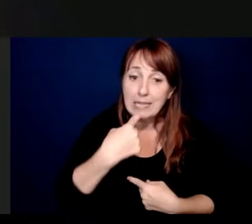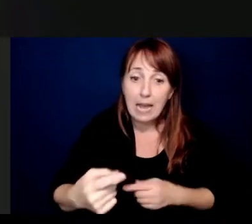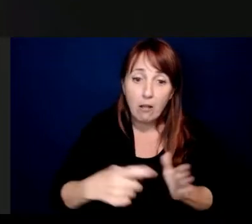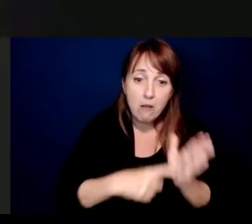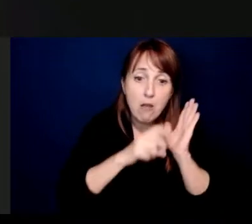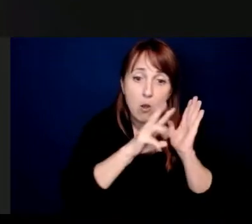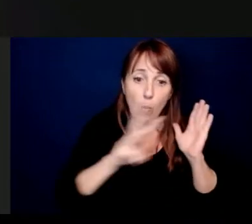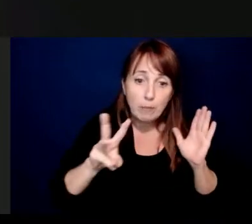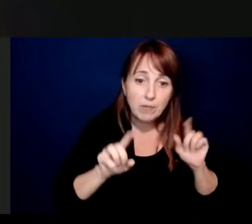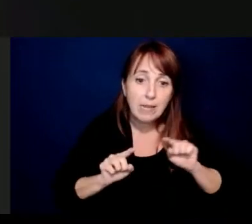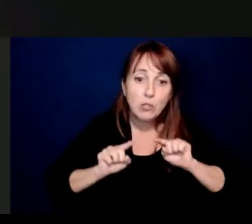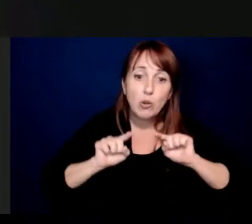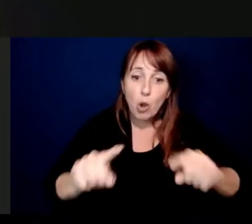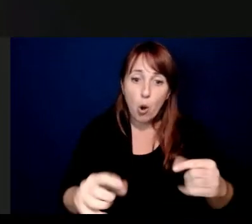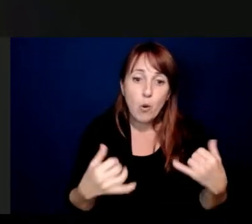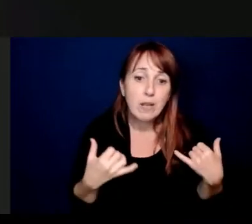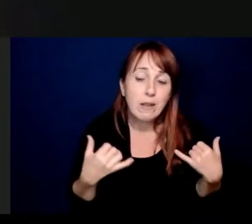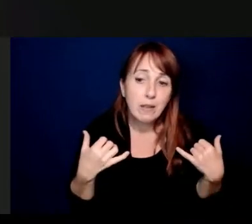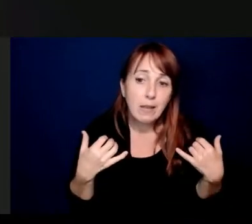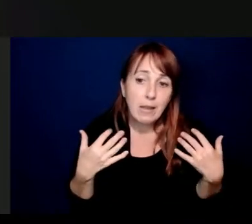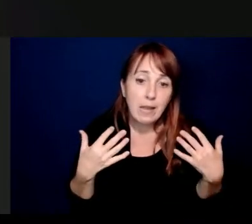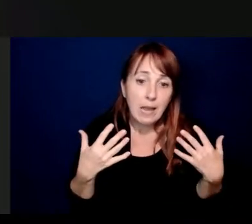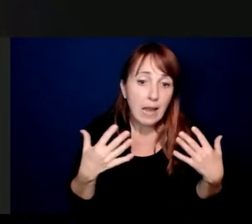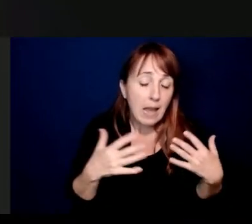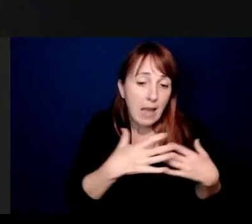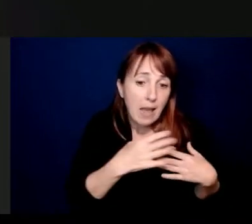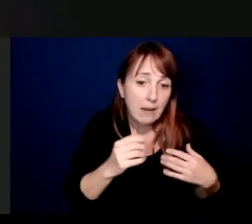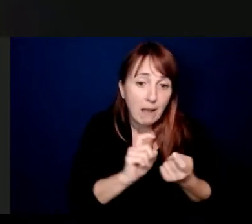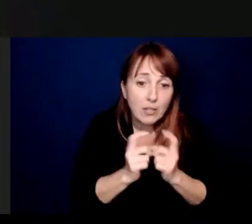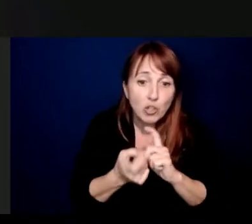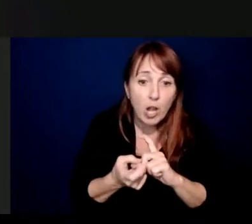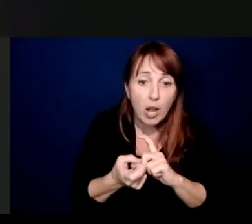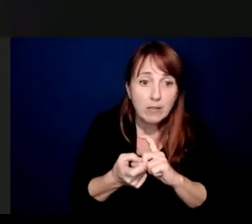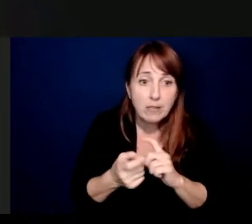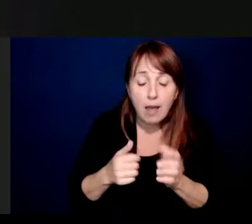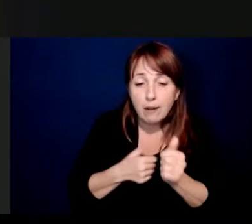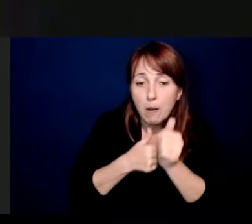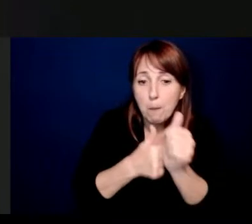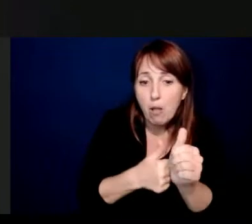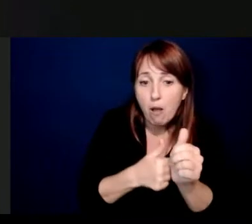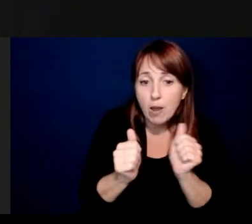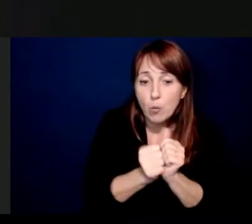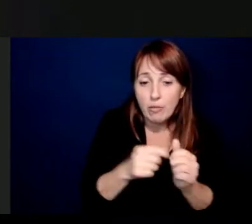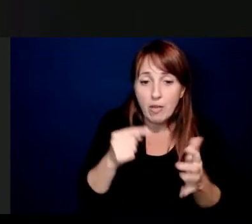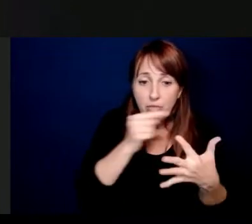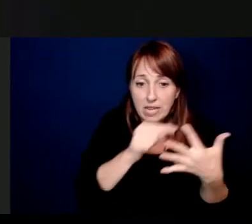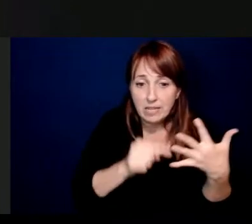and make adjustments and comply with these particular rules.